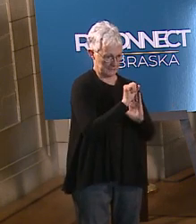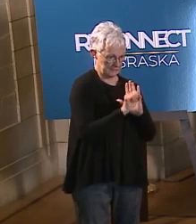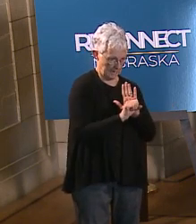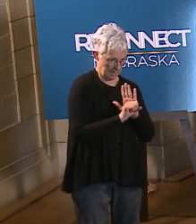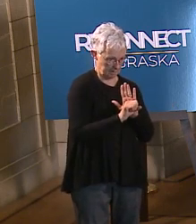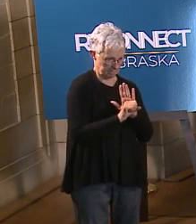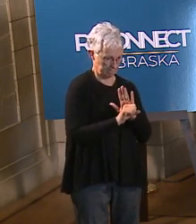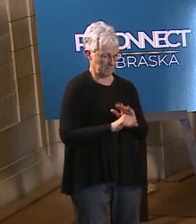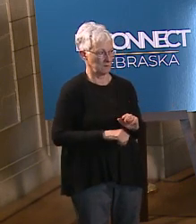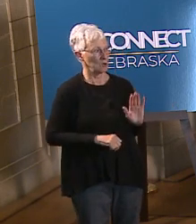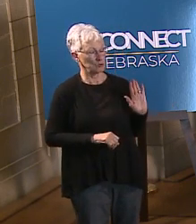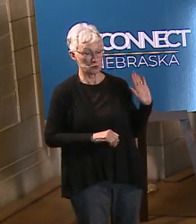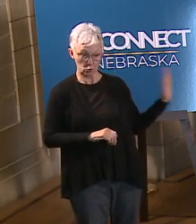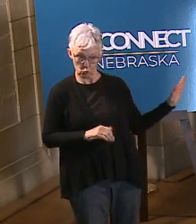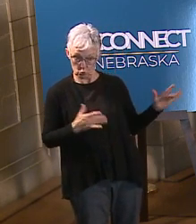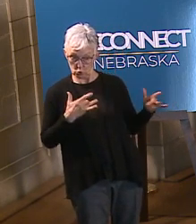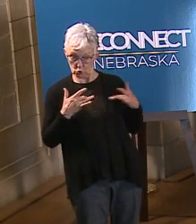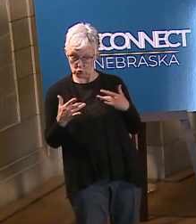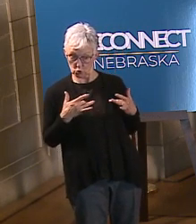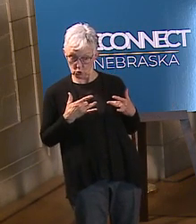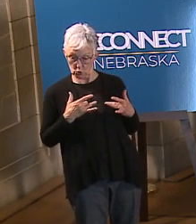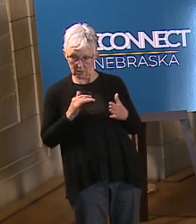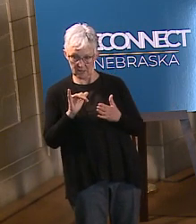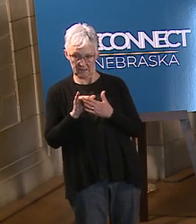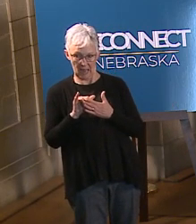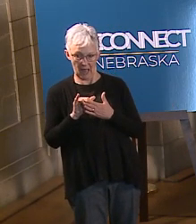LONG-TERM PLANS FOR HOW WE DO ANYTHING IN STATE GOVERNMENT